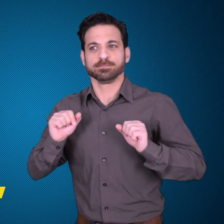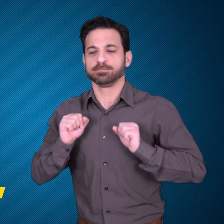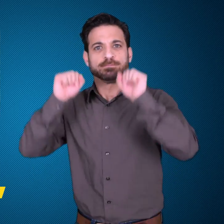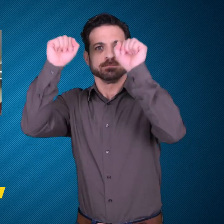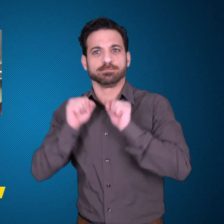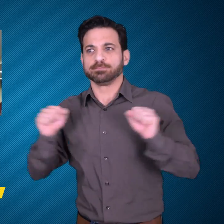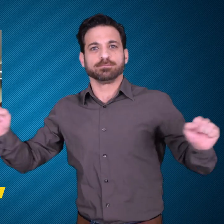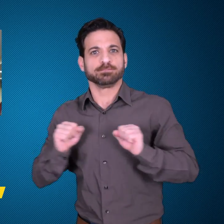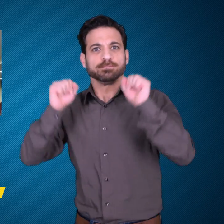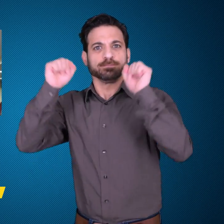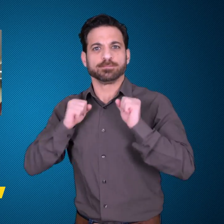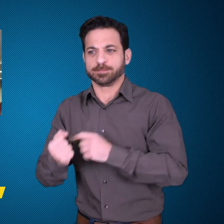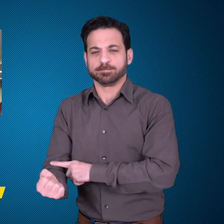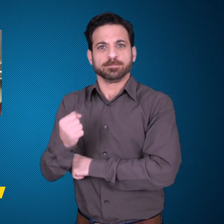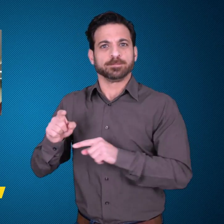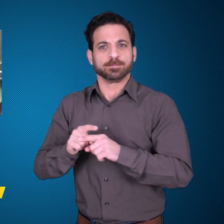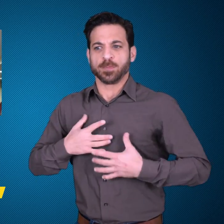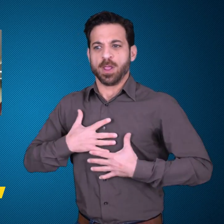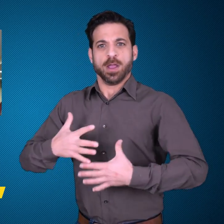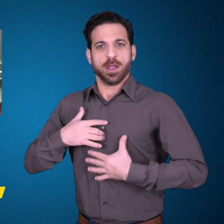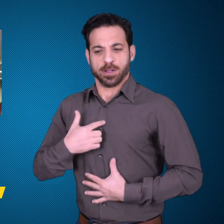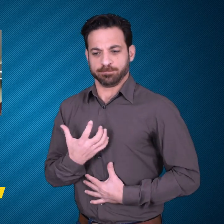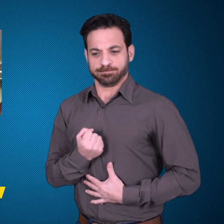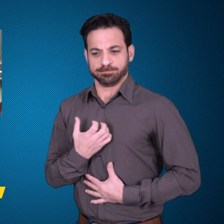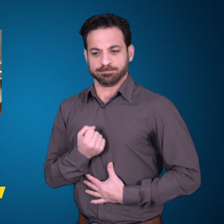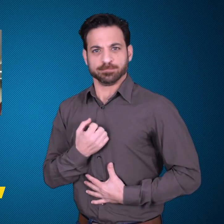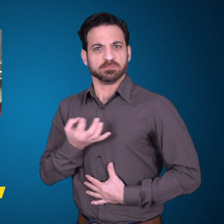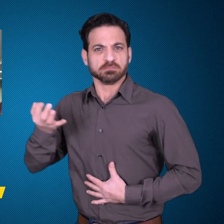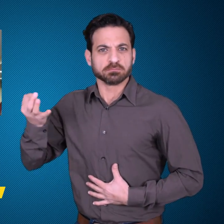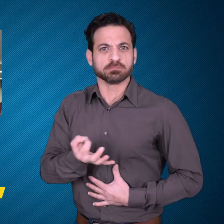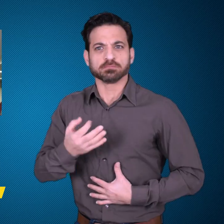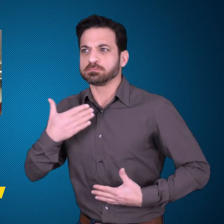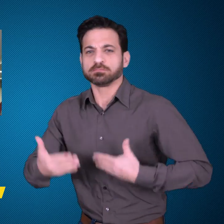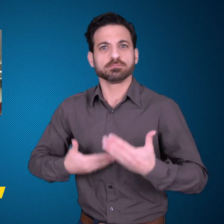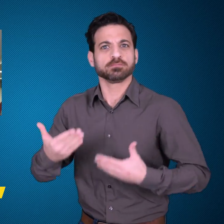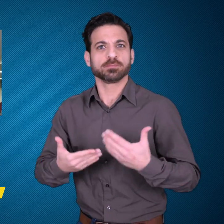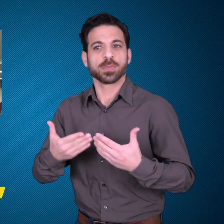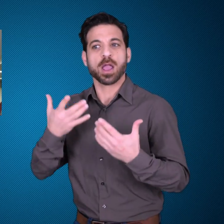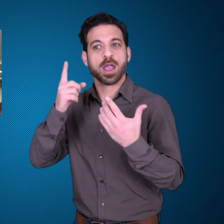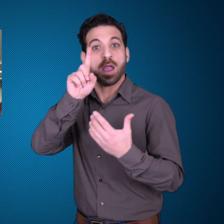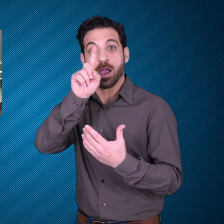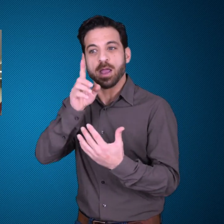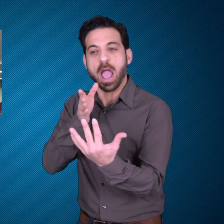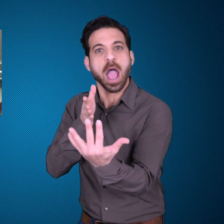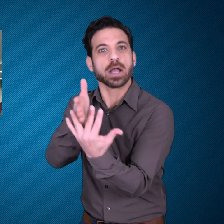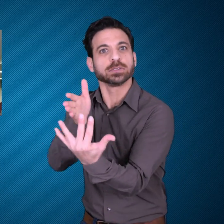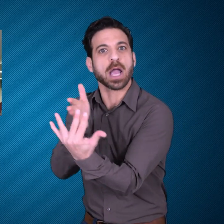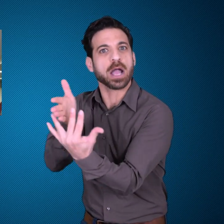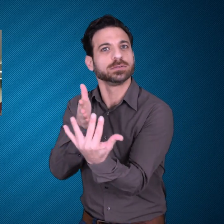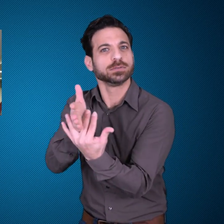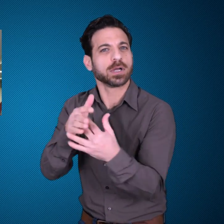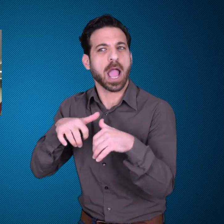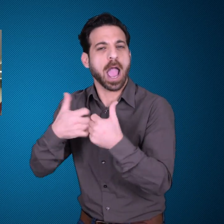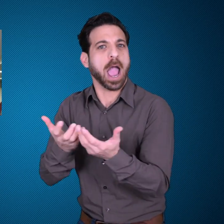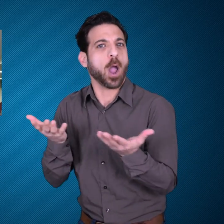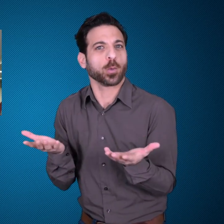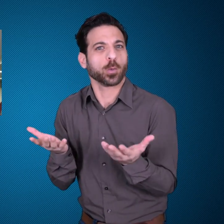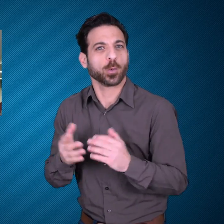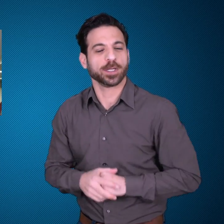Memnos: Making fitness accessible